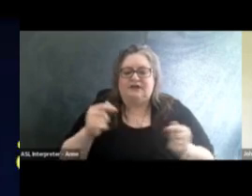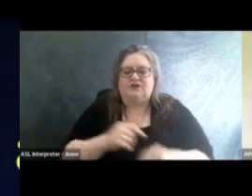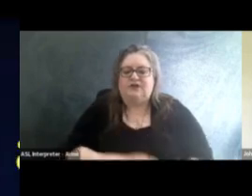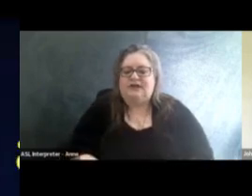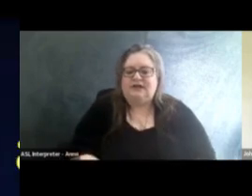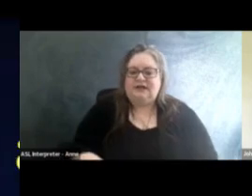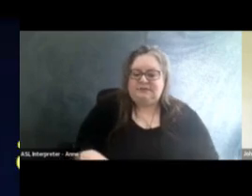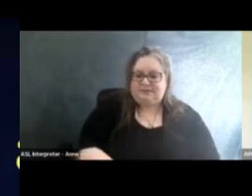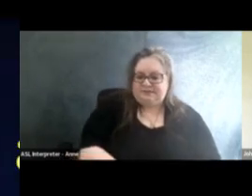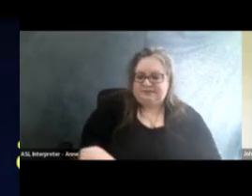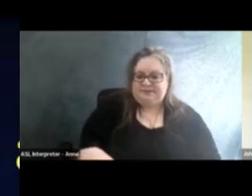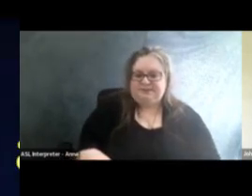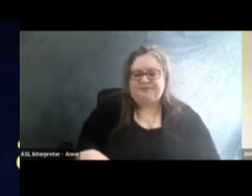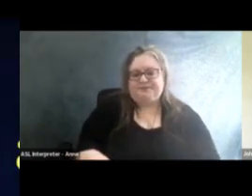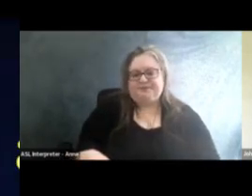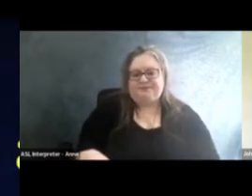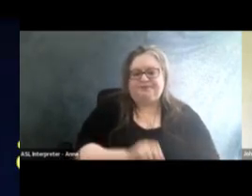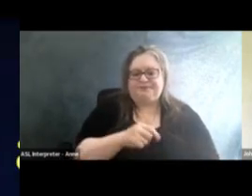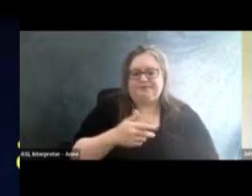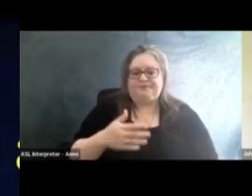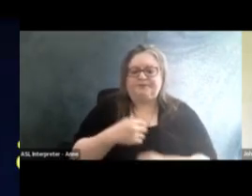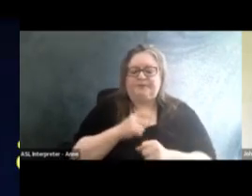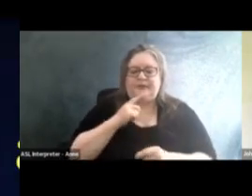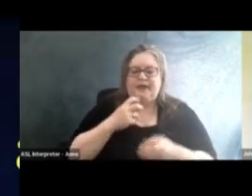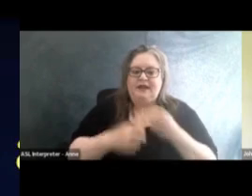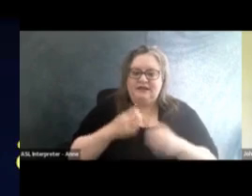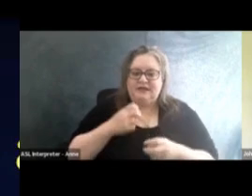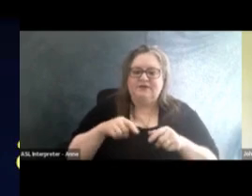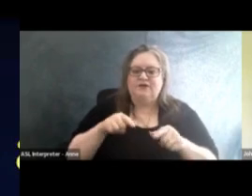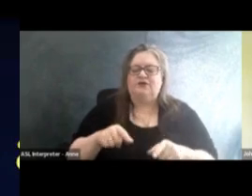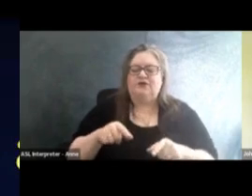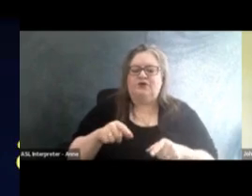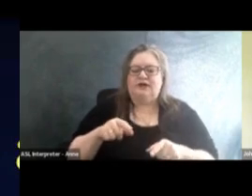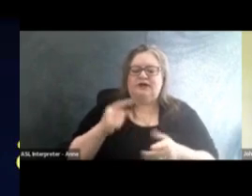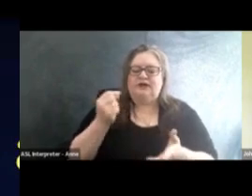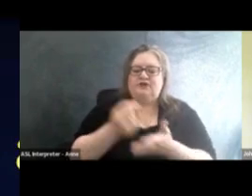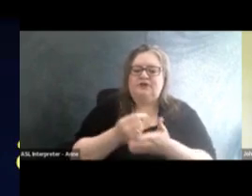The other things that make it more difficult in treatment is that we, the cognitive